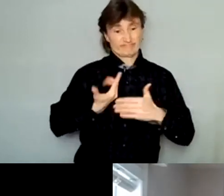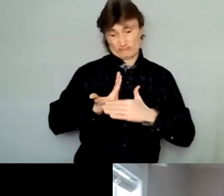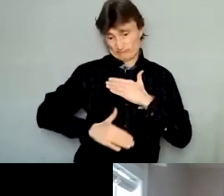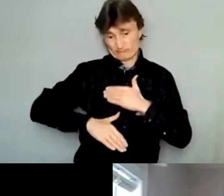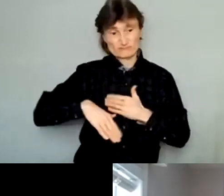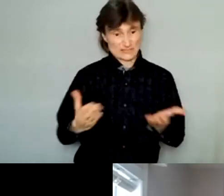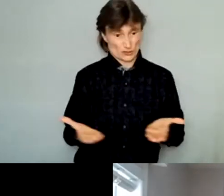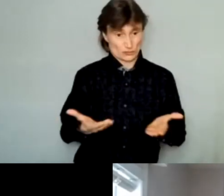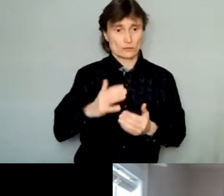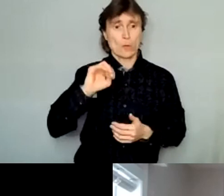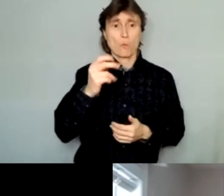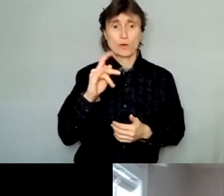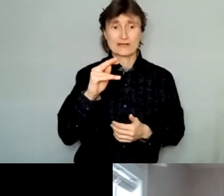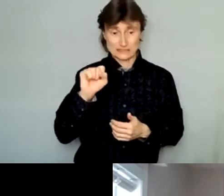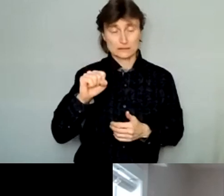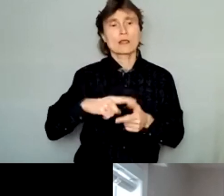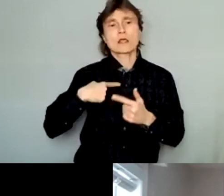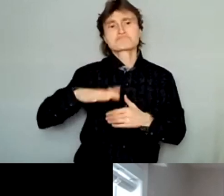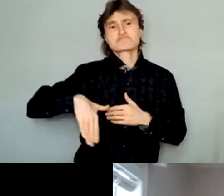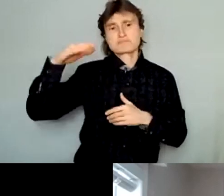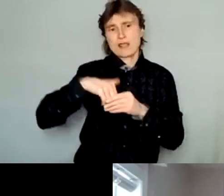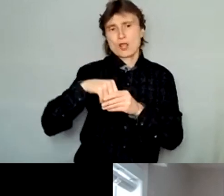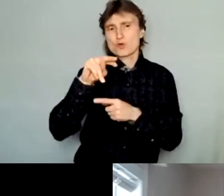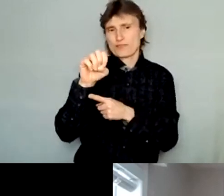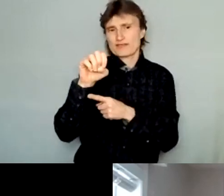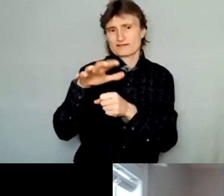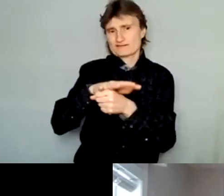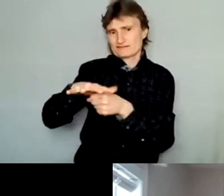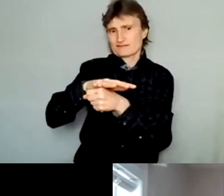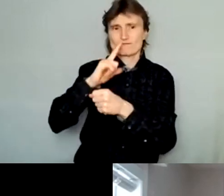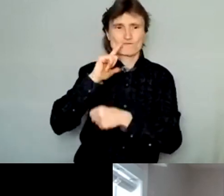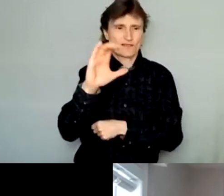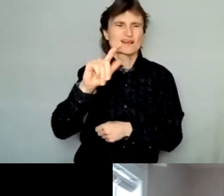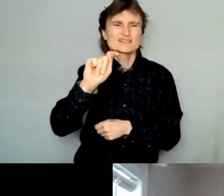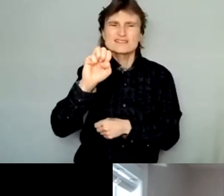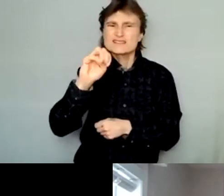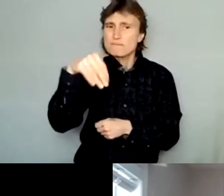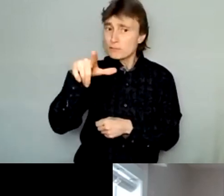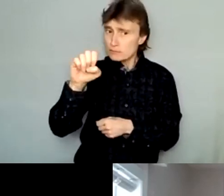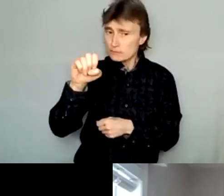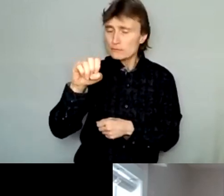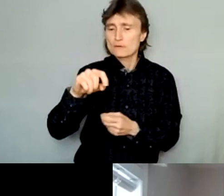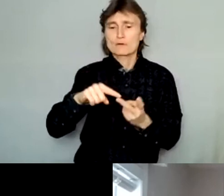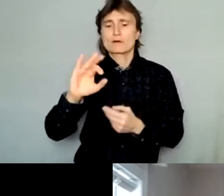actually grew up in the Northeast area of Calgary, Temple and Falconbridge. Those were my neighborhoods.